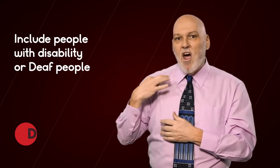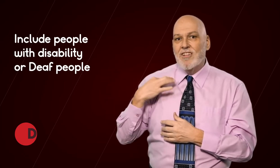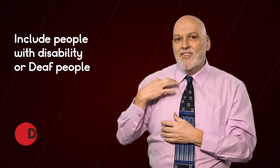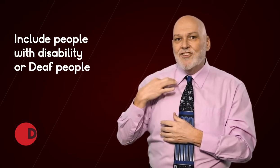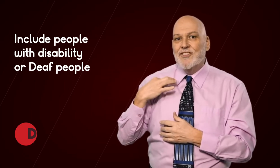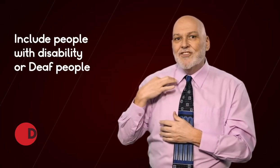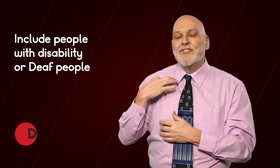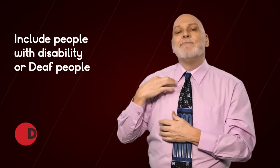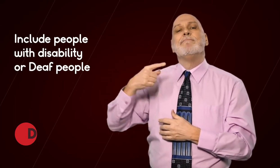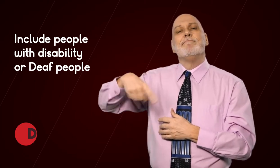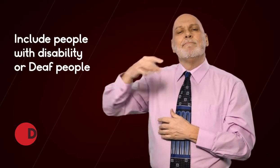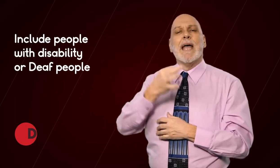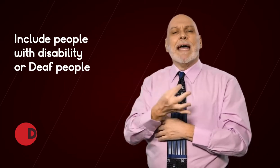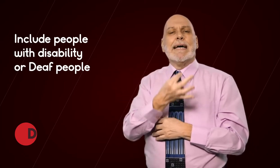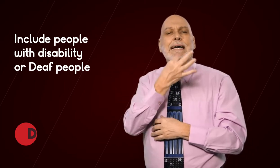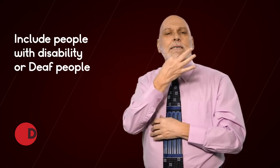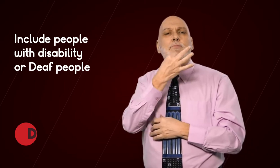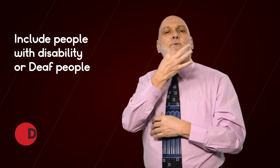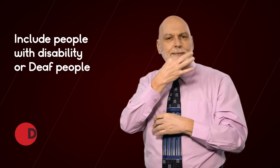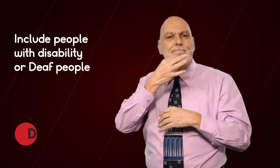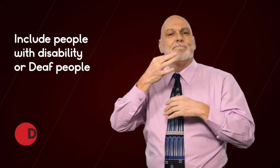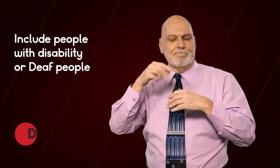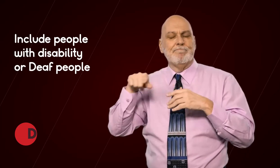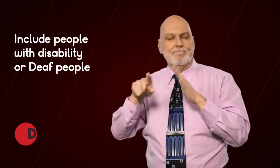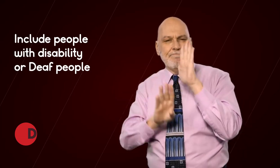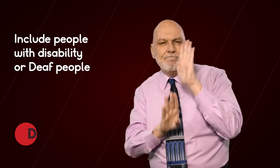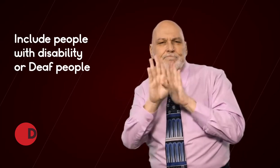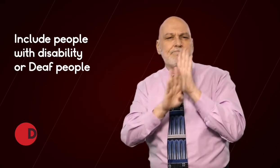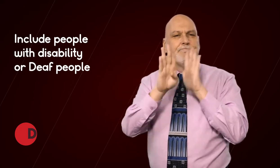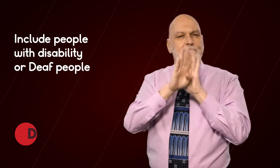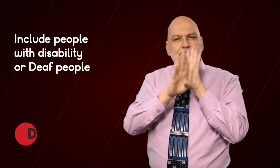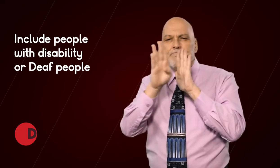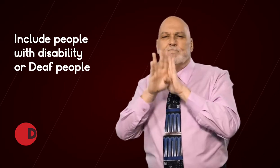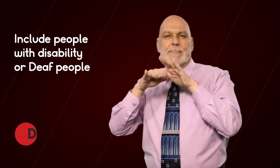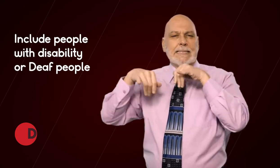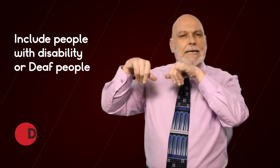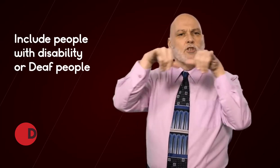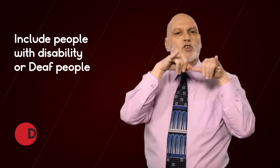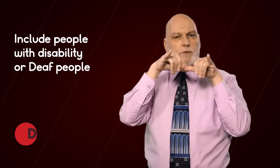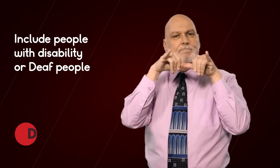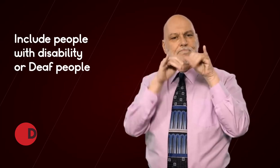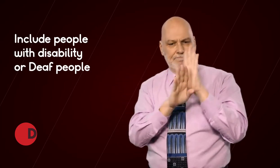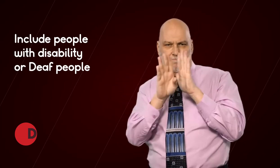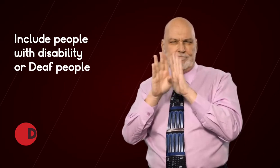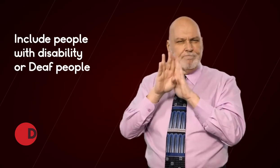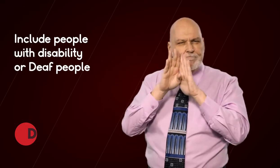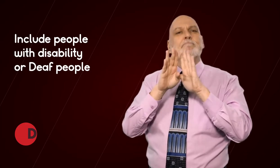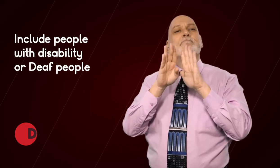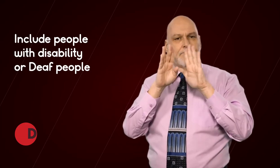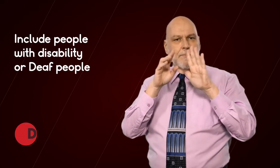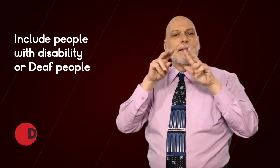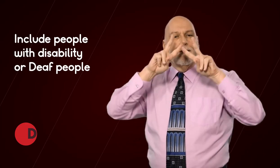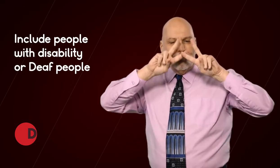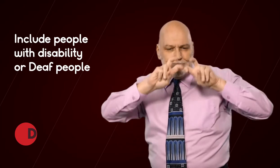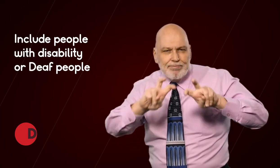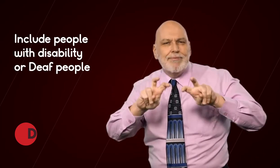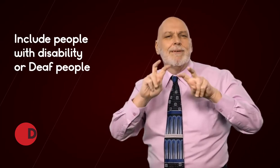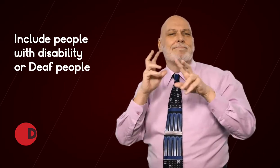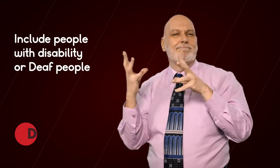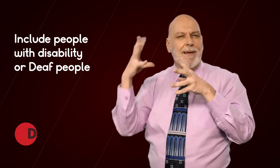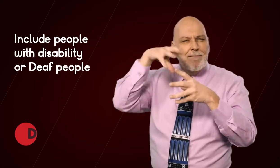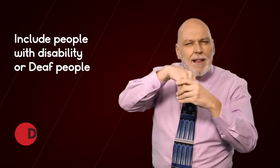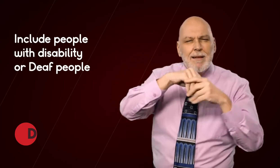who volunteer their expertise to help develop standards